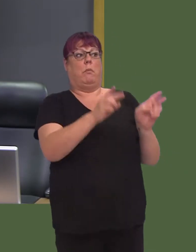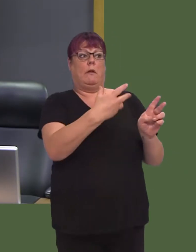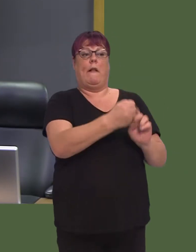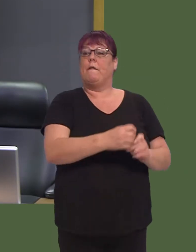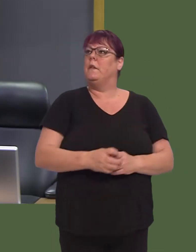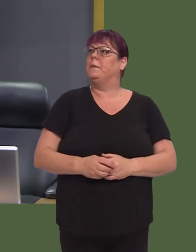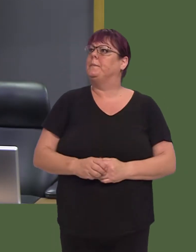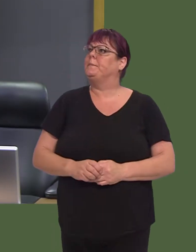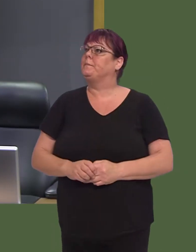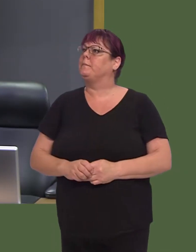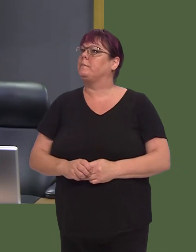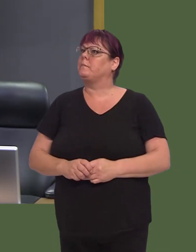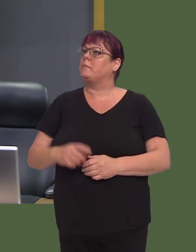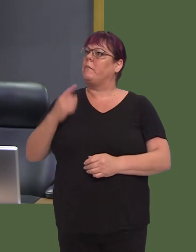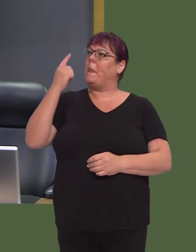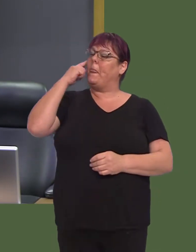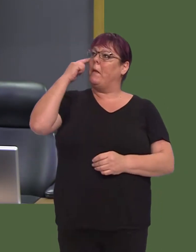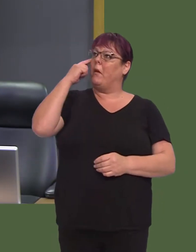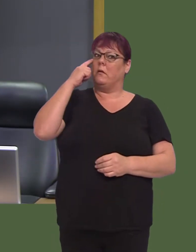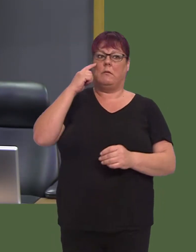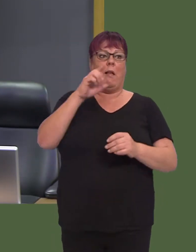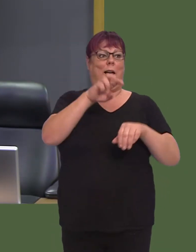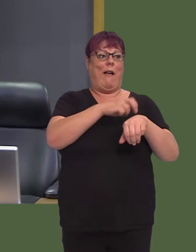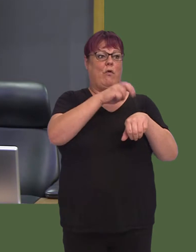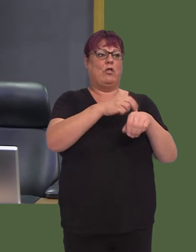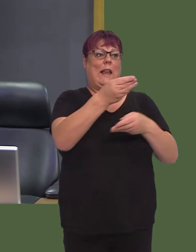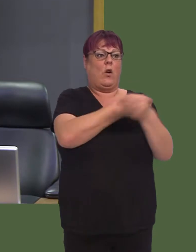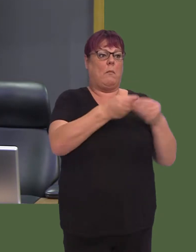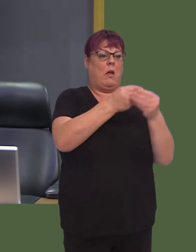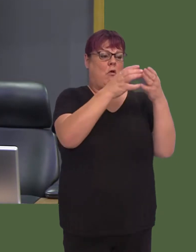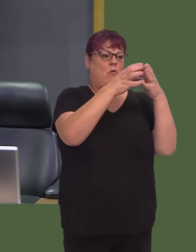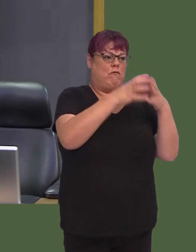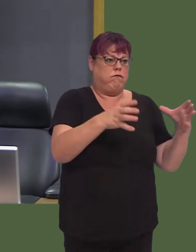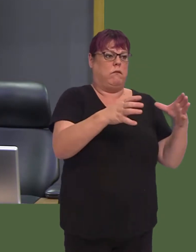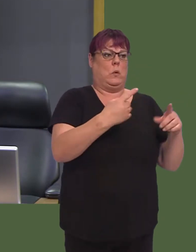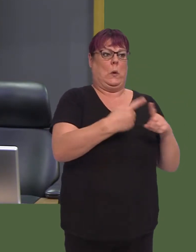And finally, First Minister, given the Irish economy last year grew around three times